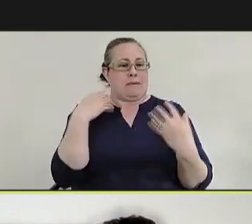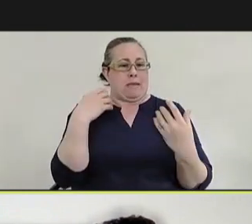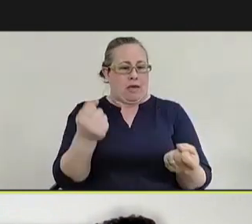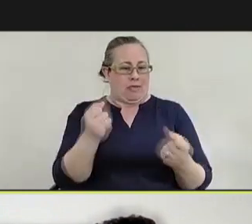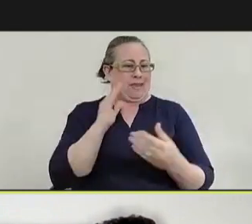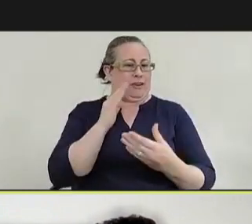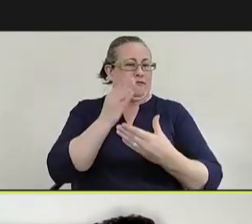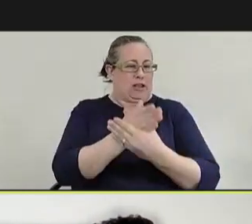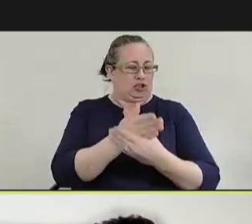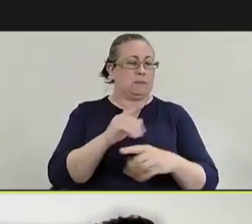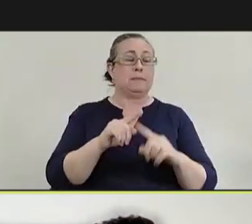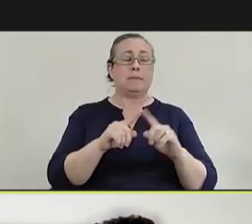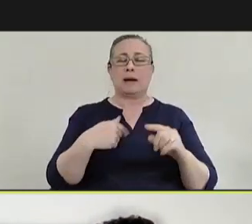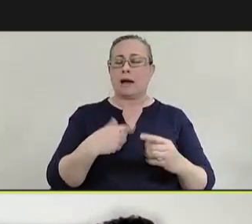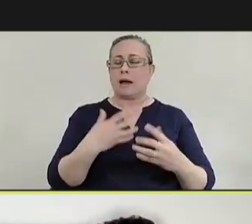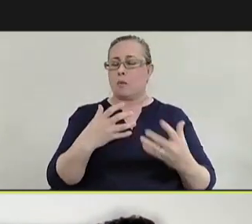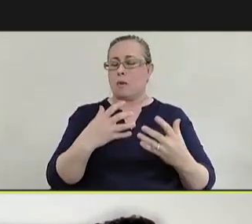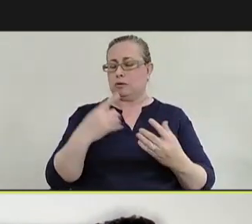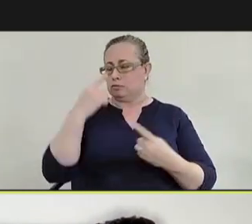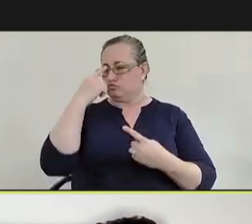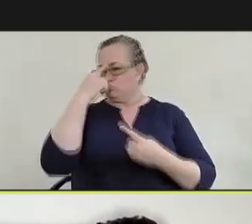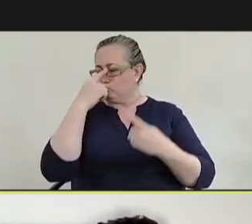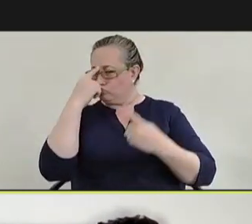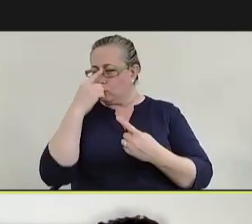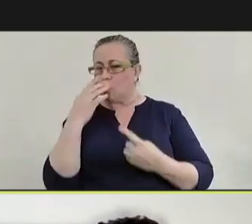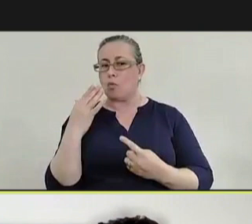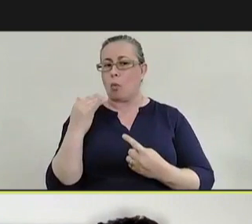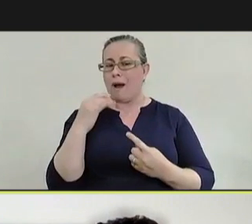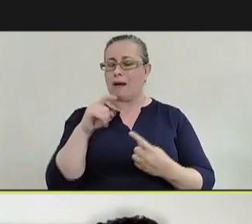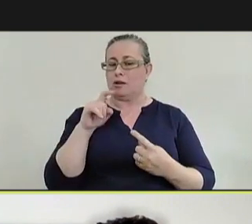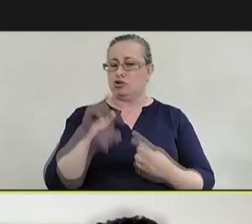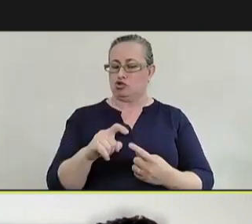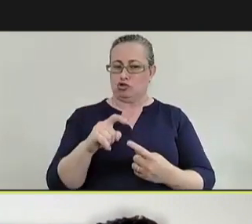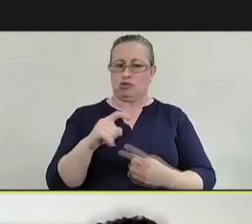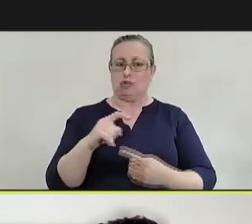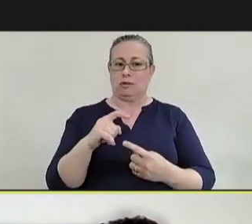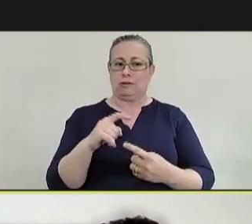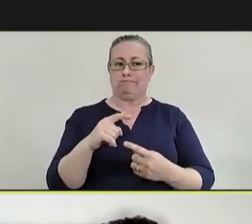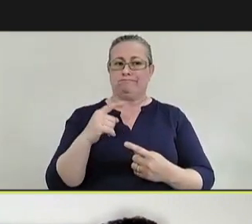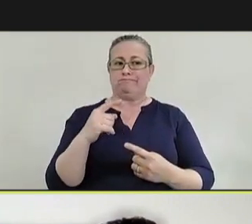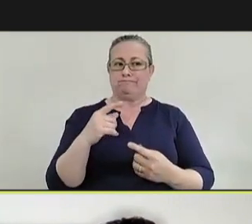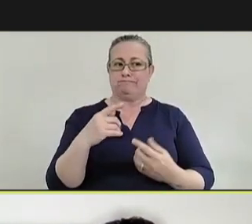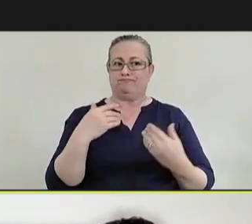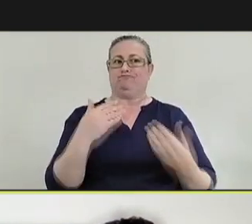a little bit about why we should be talking about immunizing a pregnant person. There's